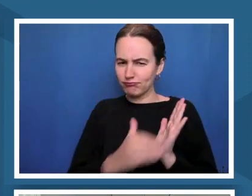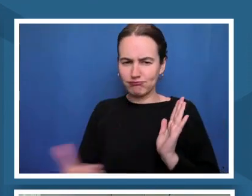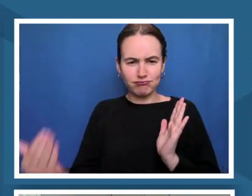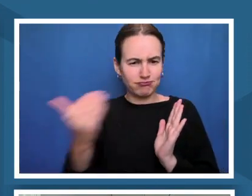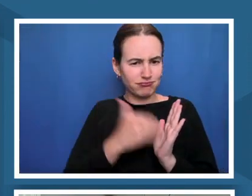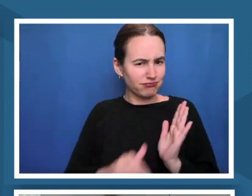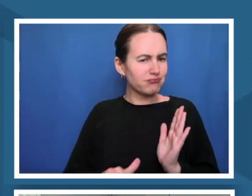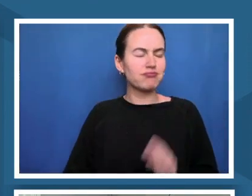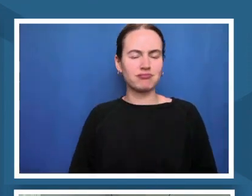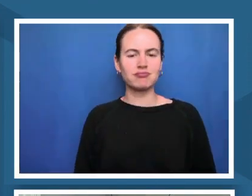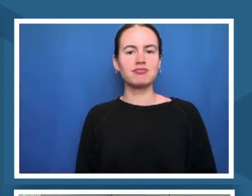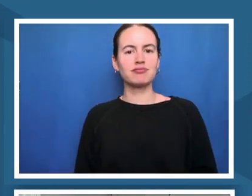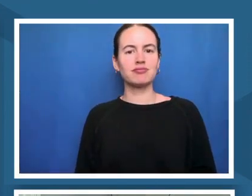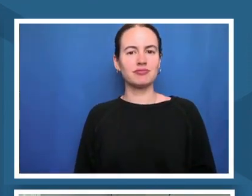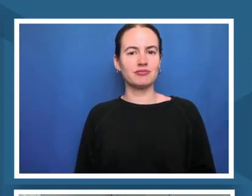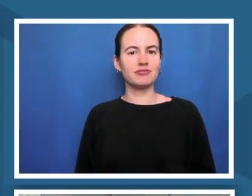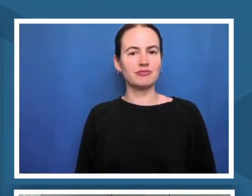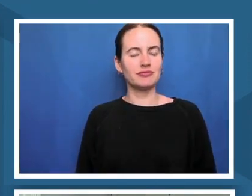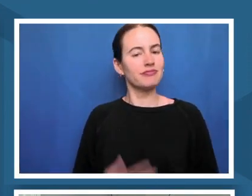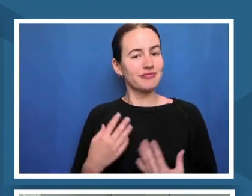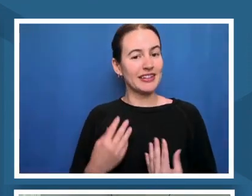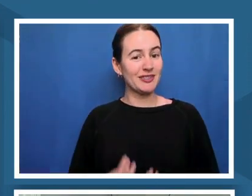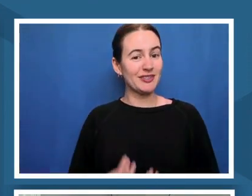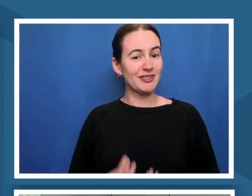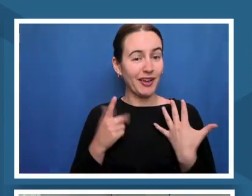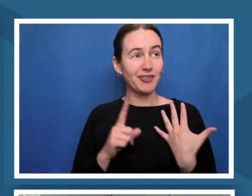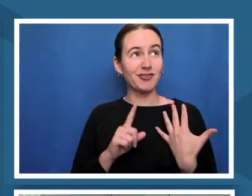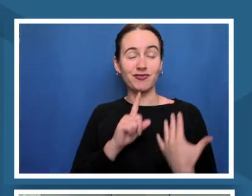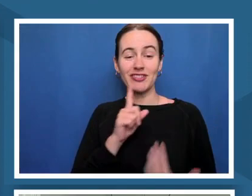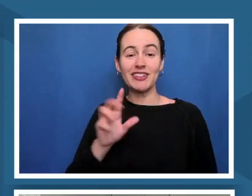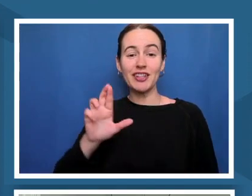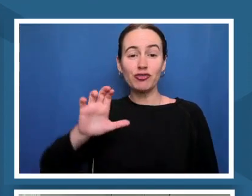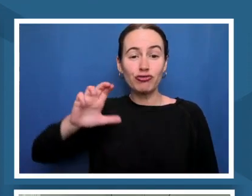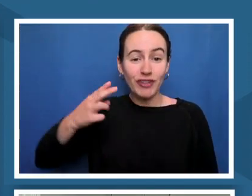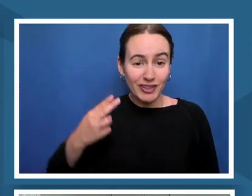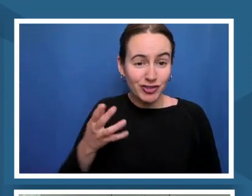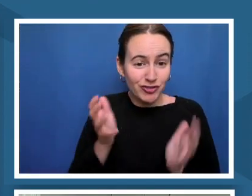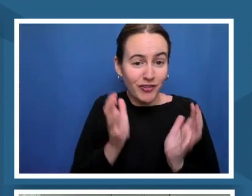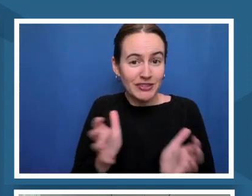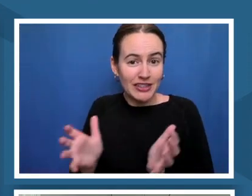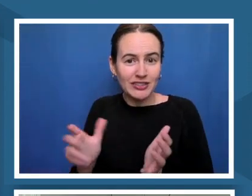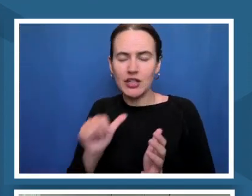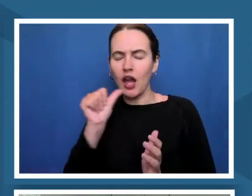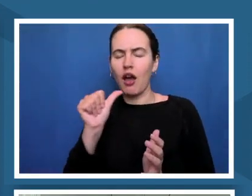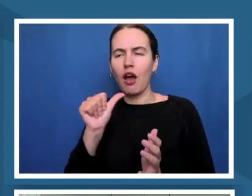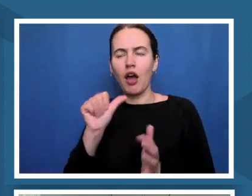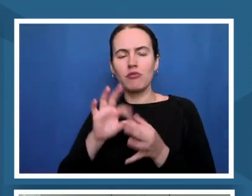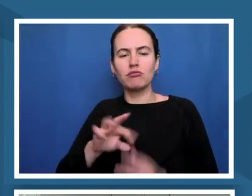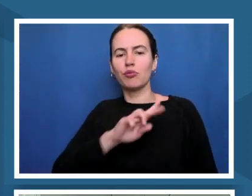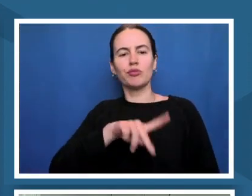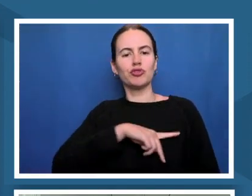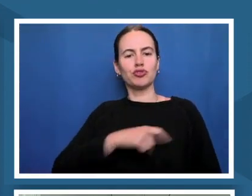inspired some really rich conversations not about